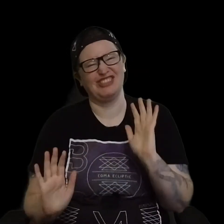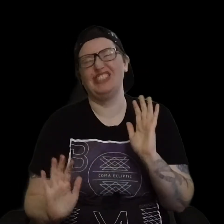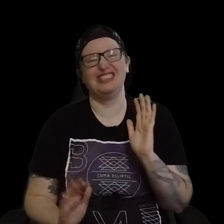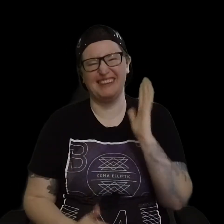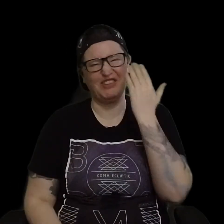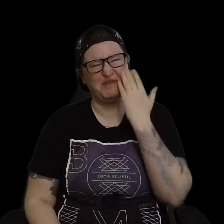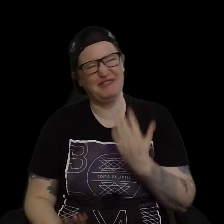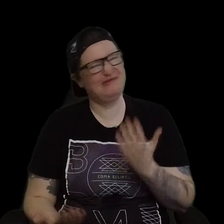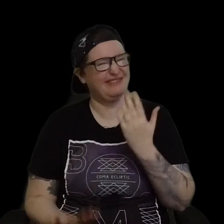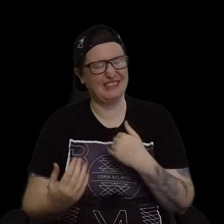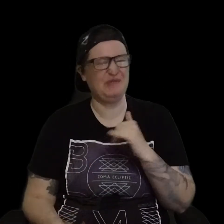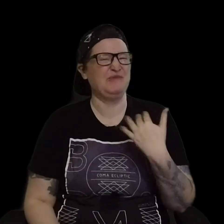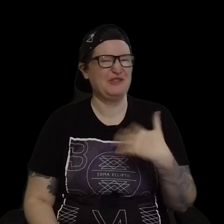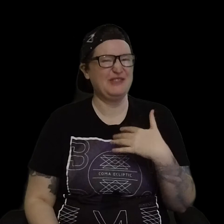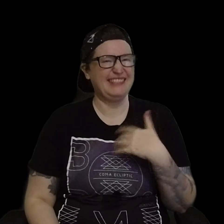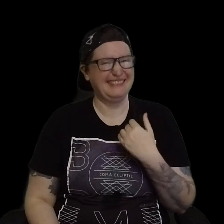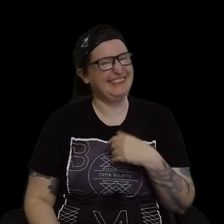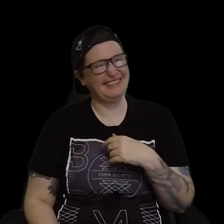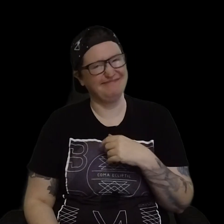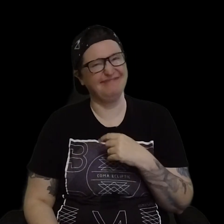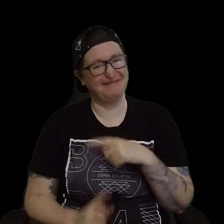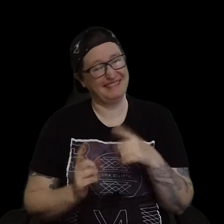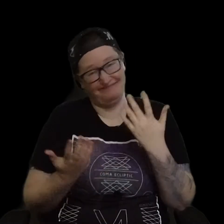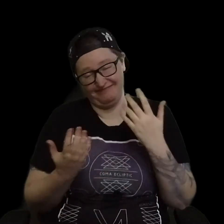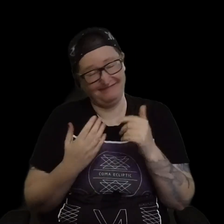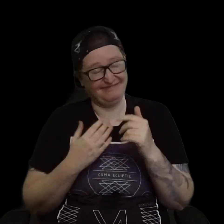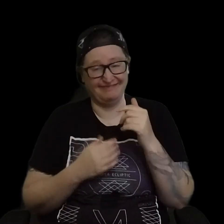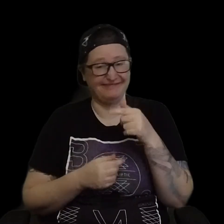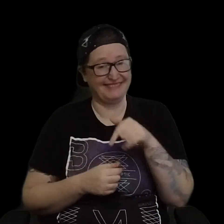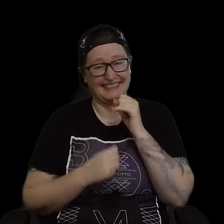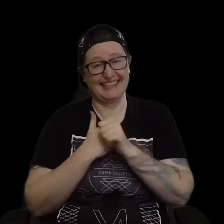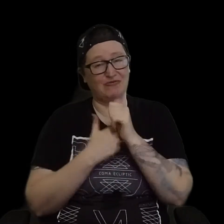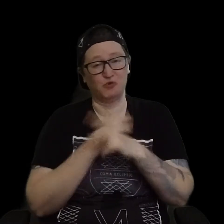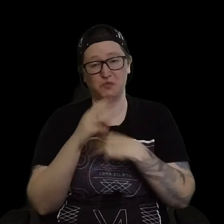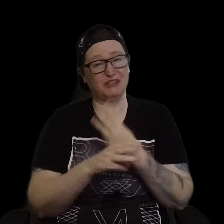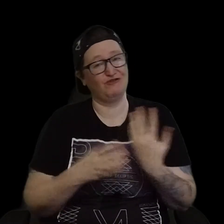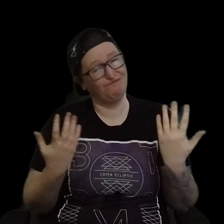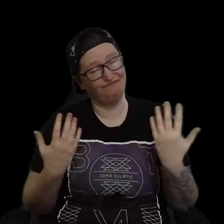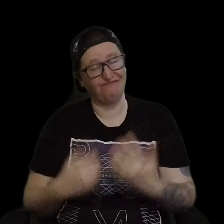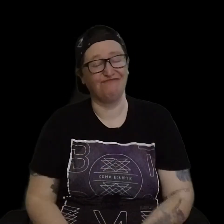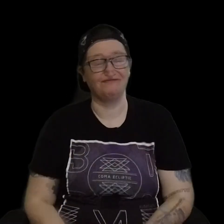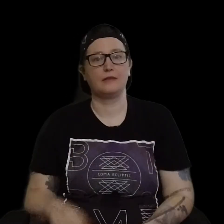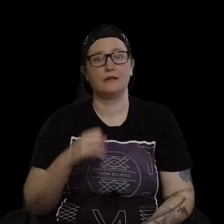then roll again and then you're done so that's I mean this is a dangerous world